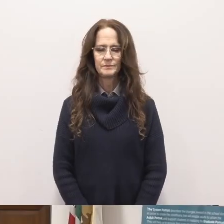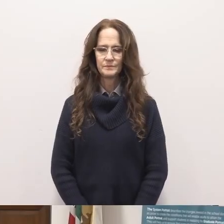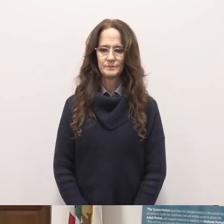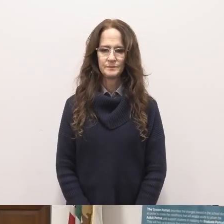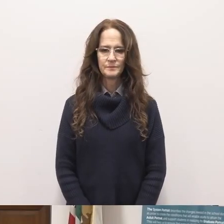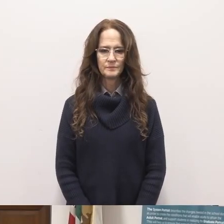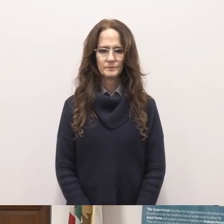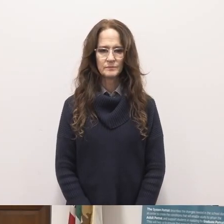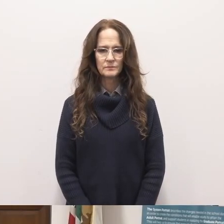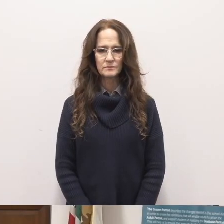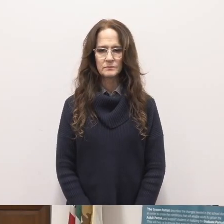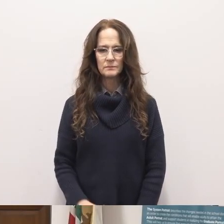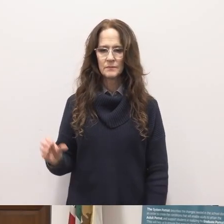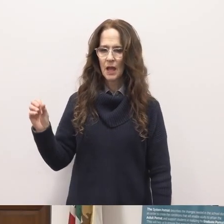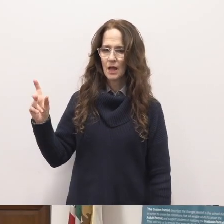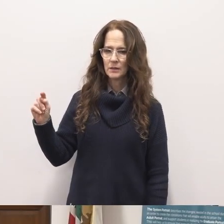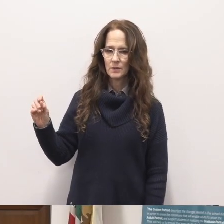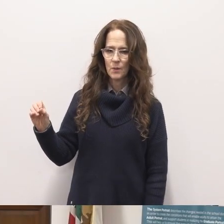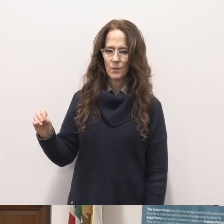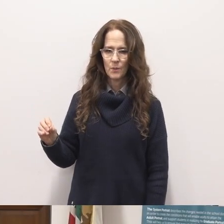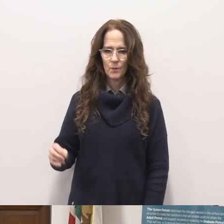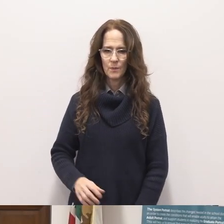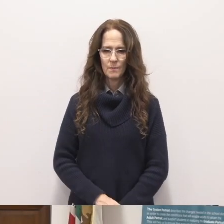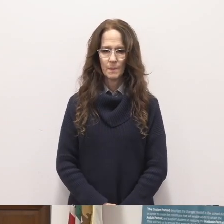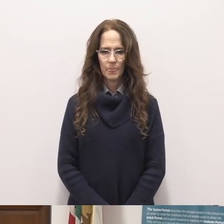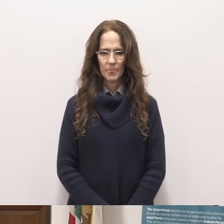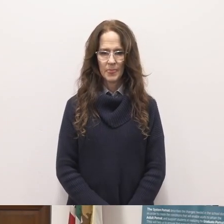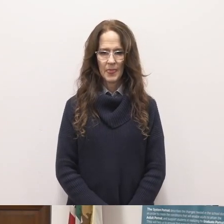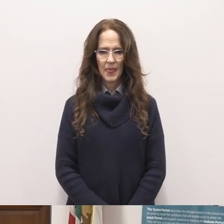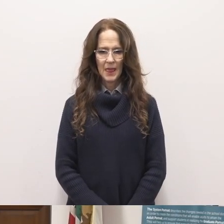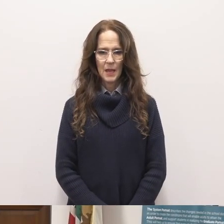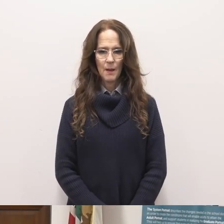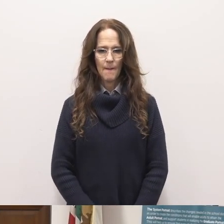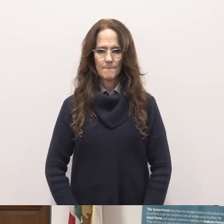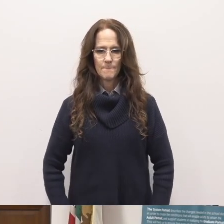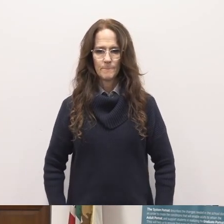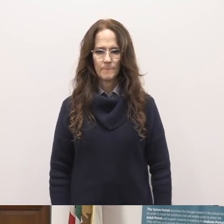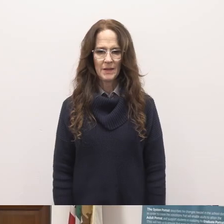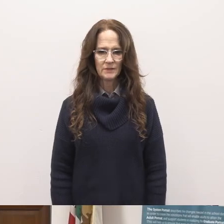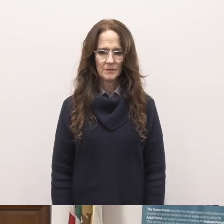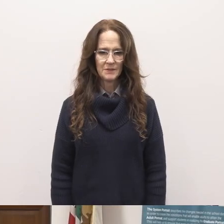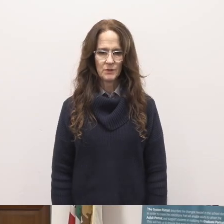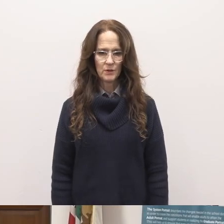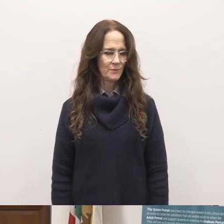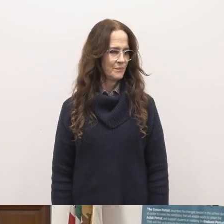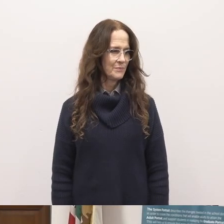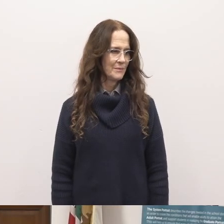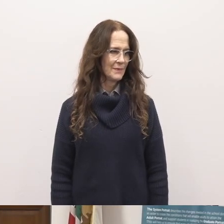Mr. Otto, did you have a question or comment? No. - Oh, okay. Okay. I think...